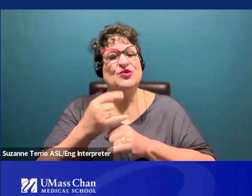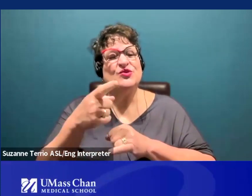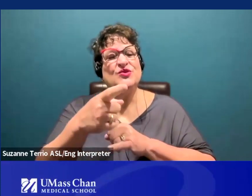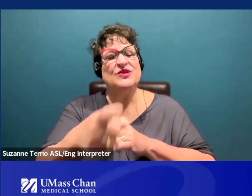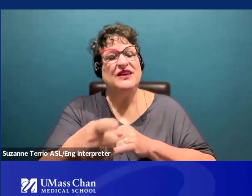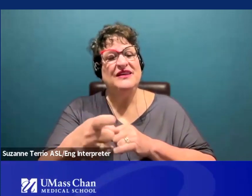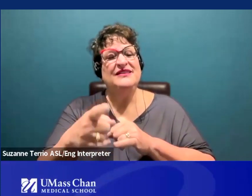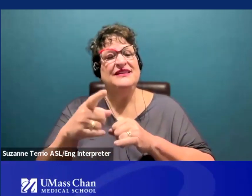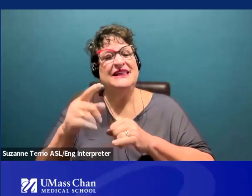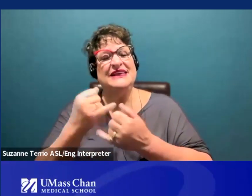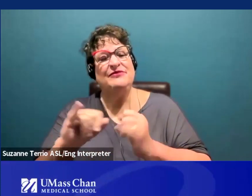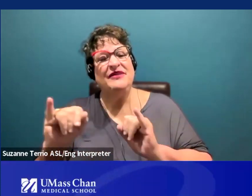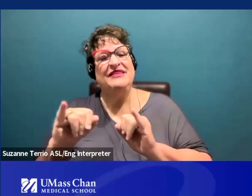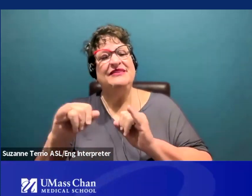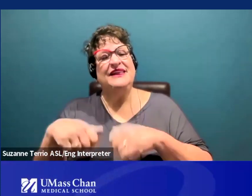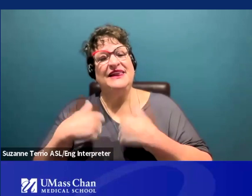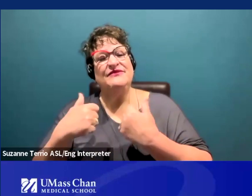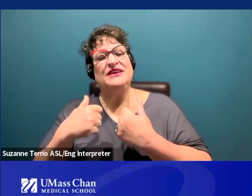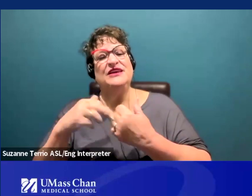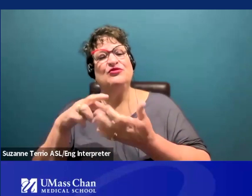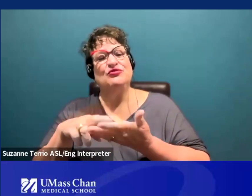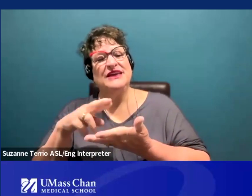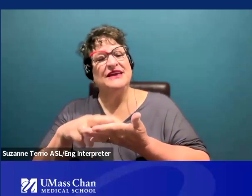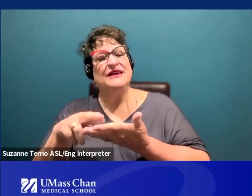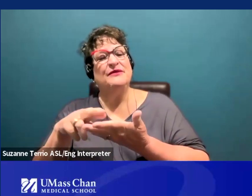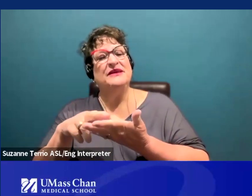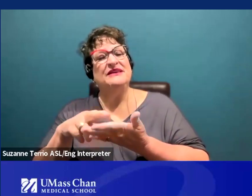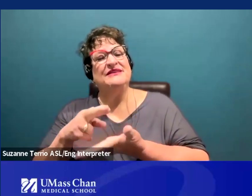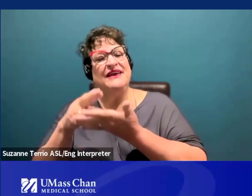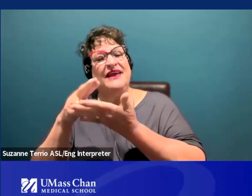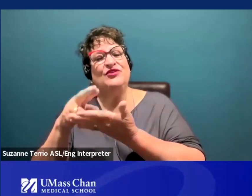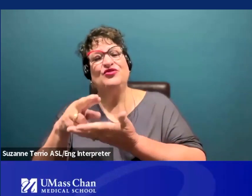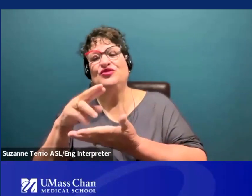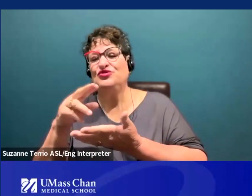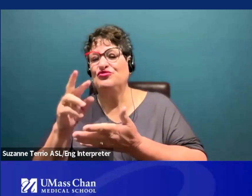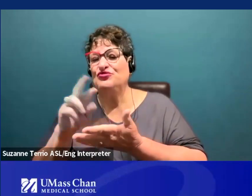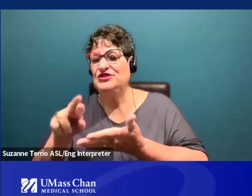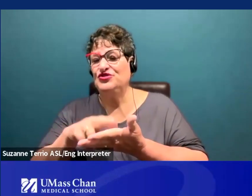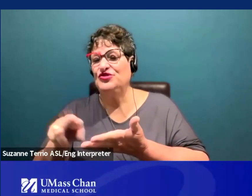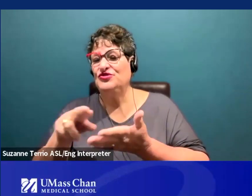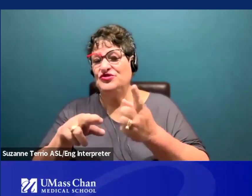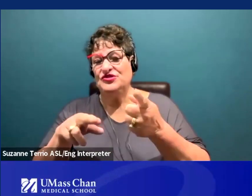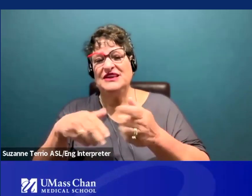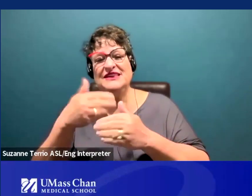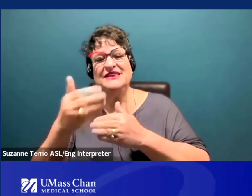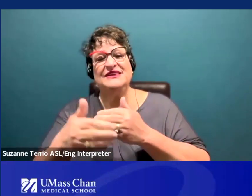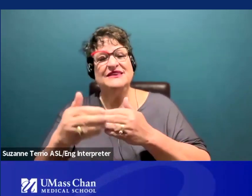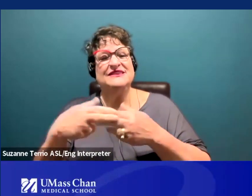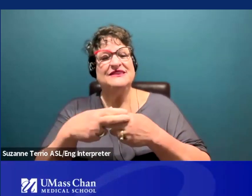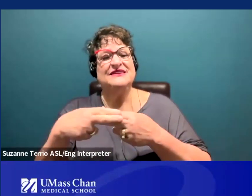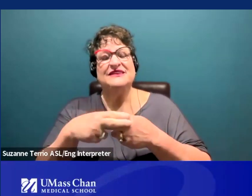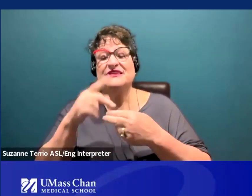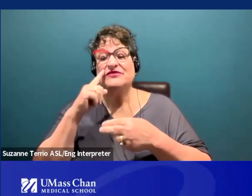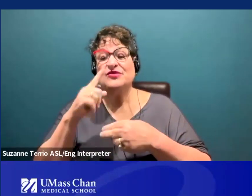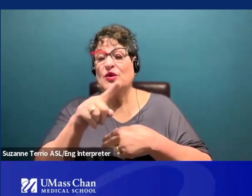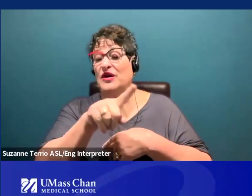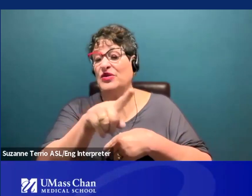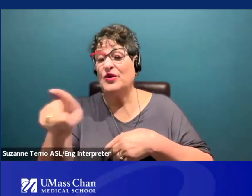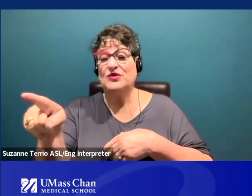And next slide, please. And for those of you who received survey number one,